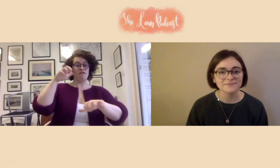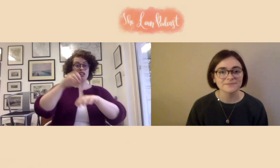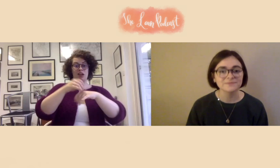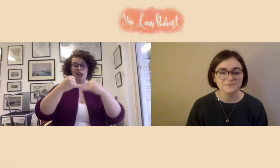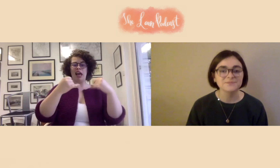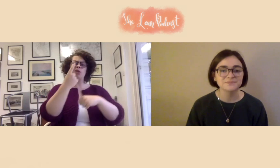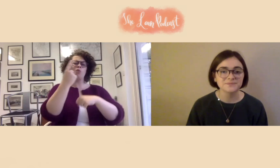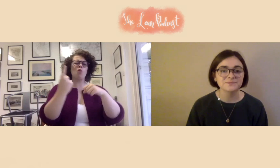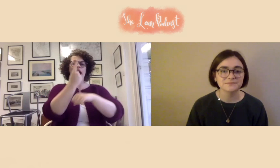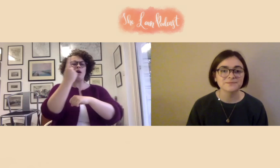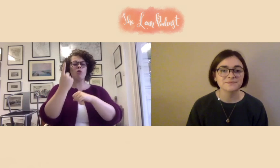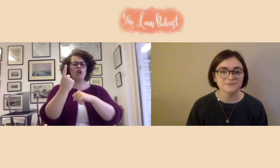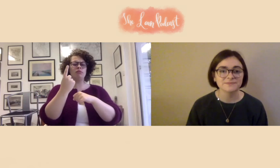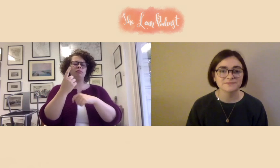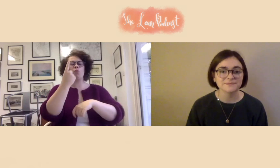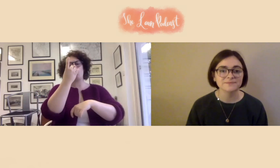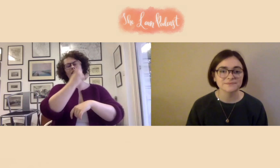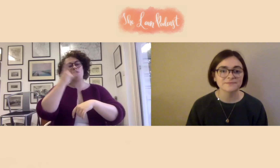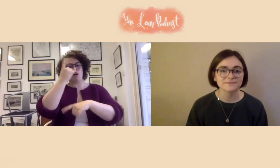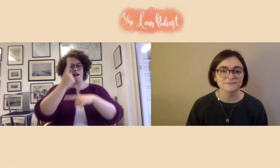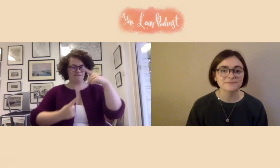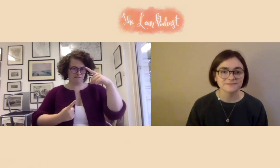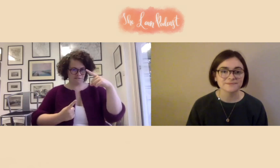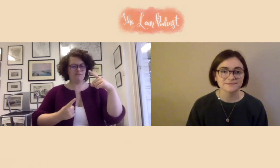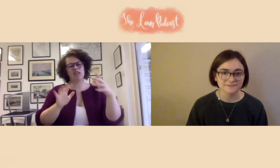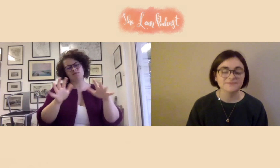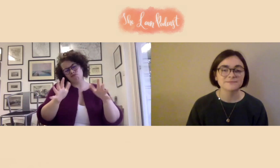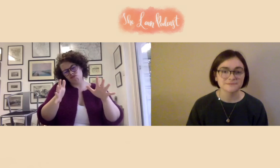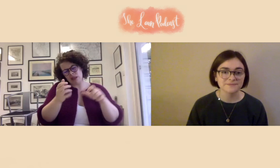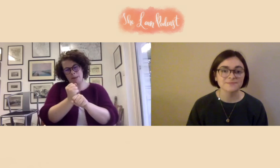for an hour, maybe an hour and a half, you're signing away,